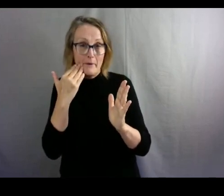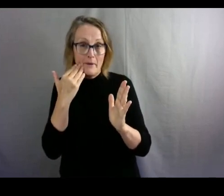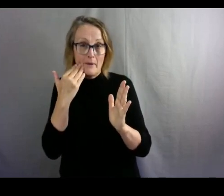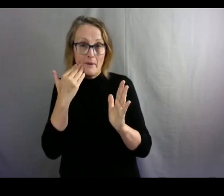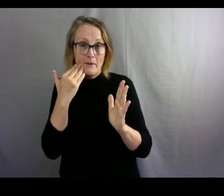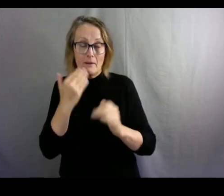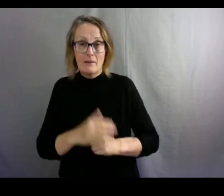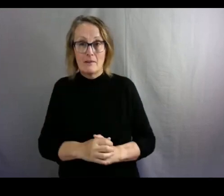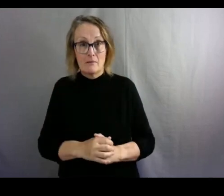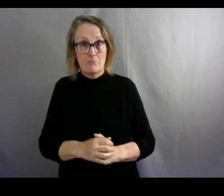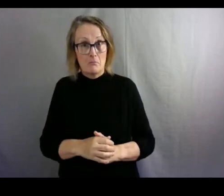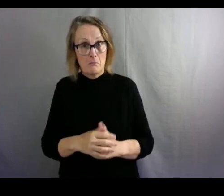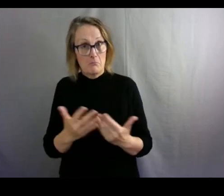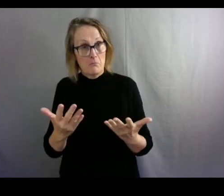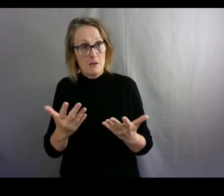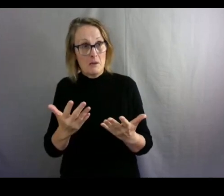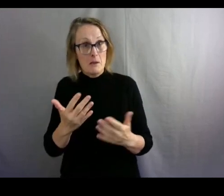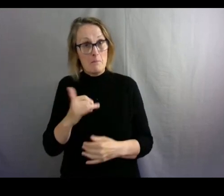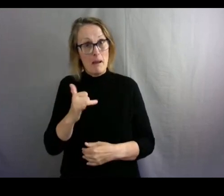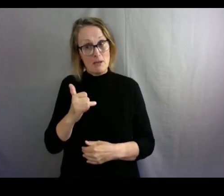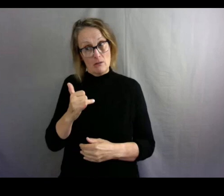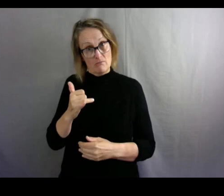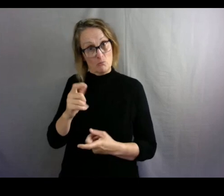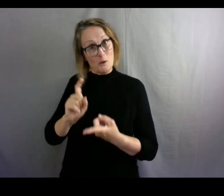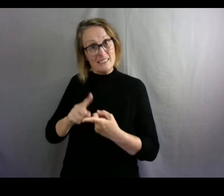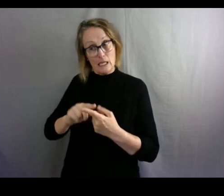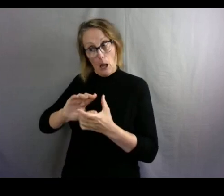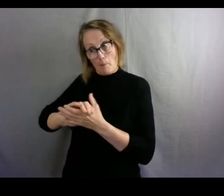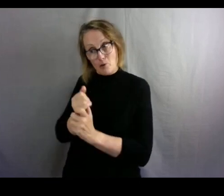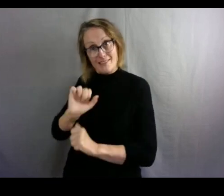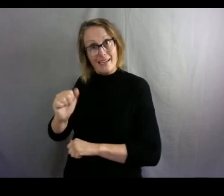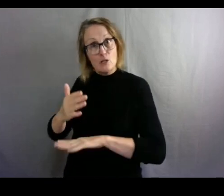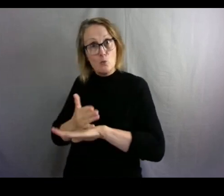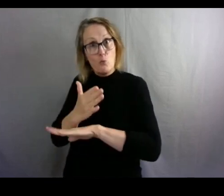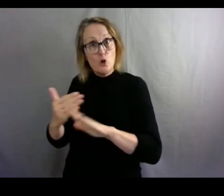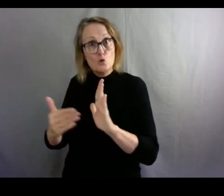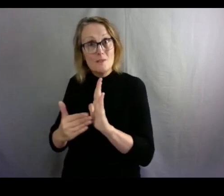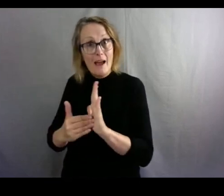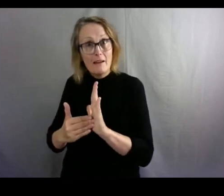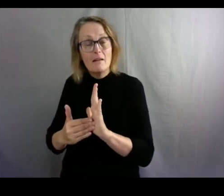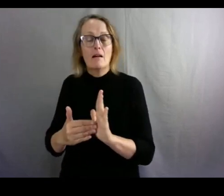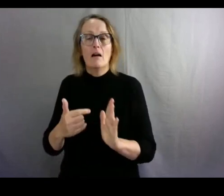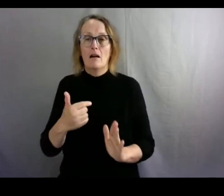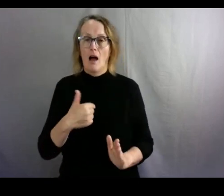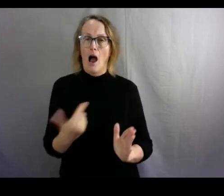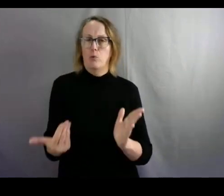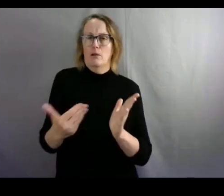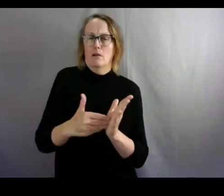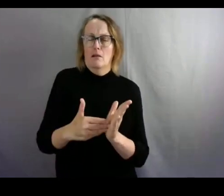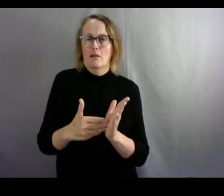affect our appreciation of his work today? I wonder if I might just say something about that in a sense, a little bit lateral.